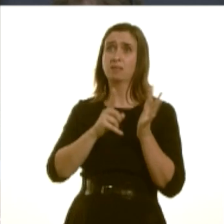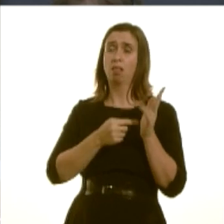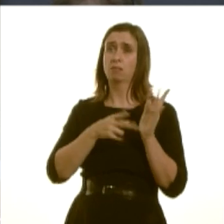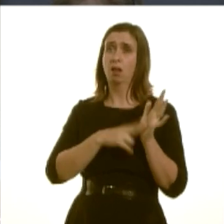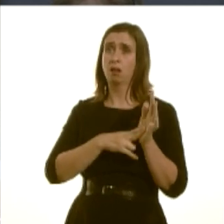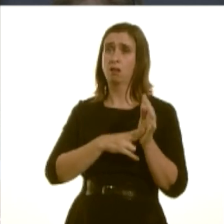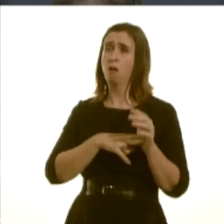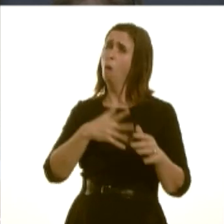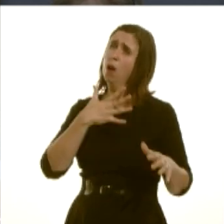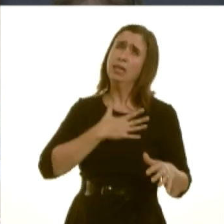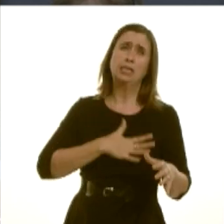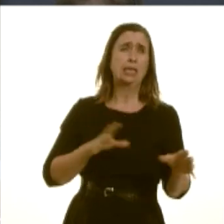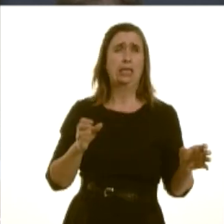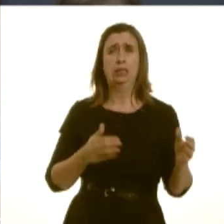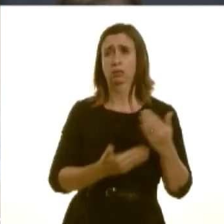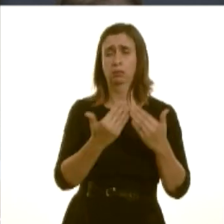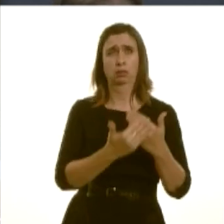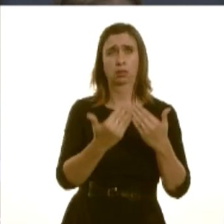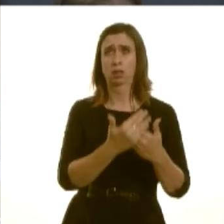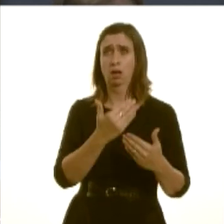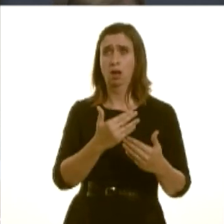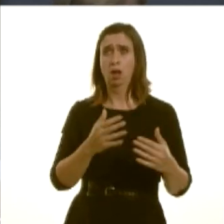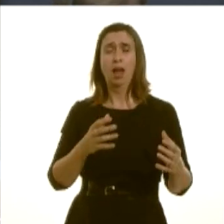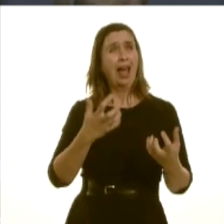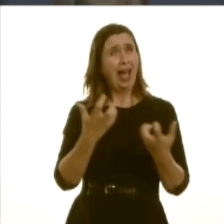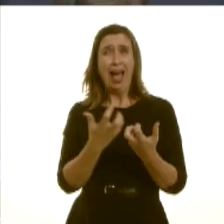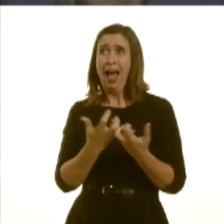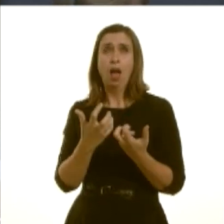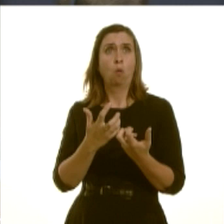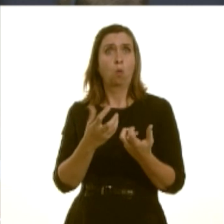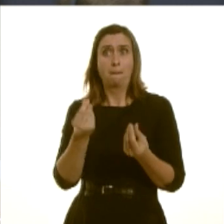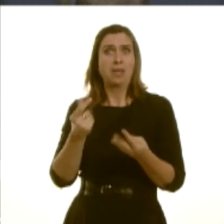from selling land, how else can local authorities raise the money to replace these buildings